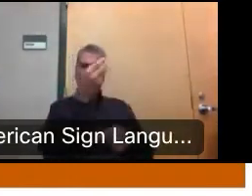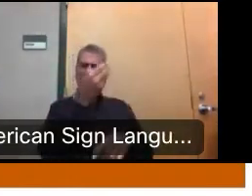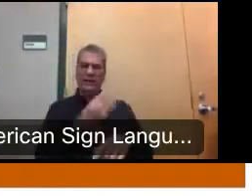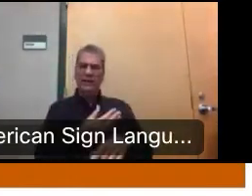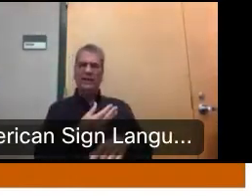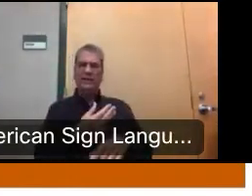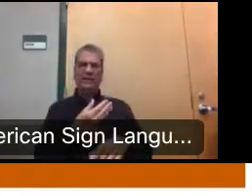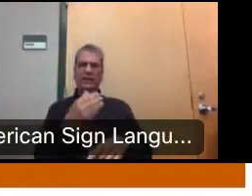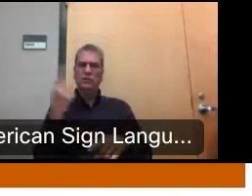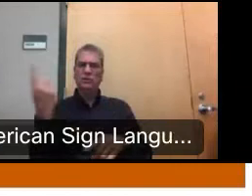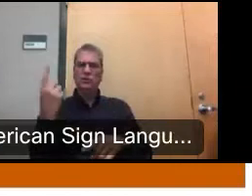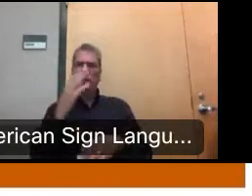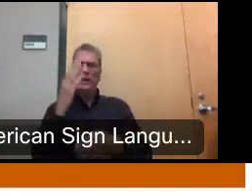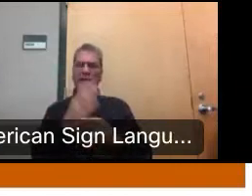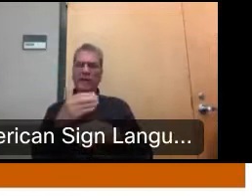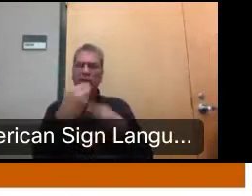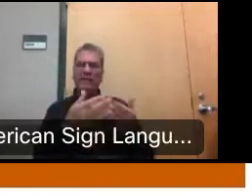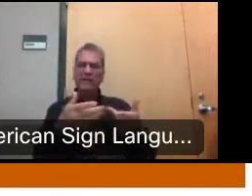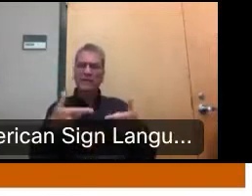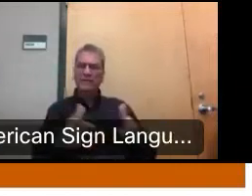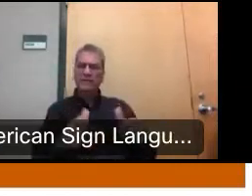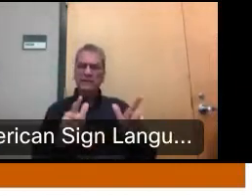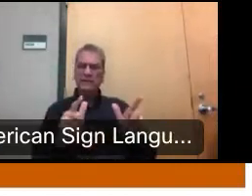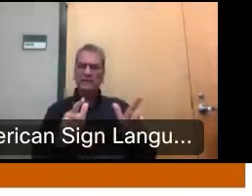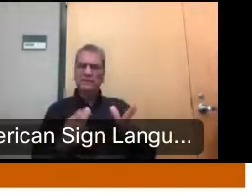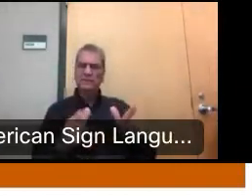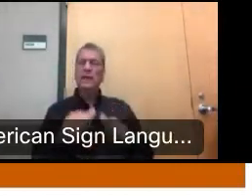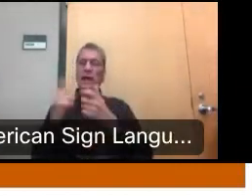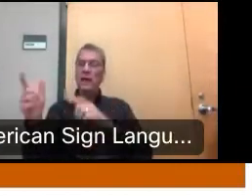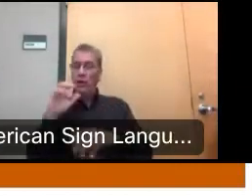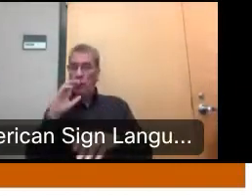consent?